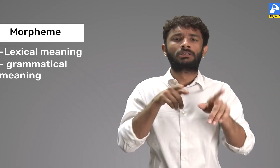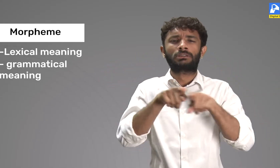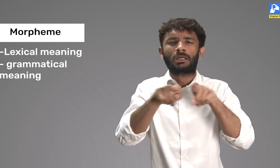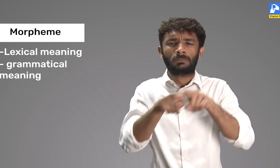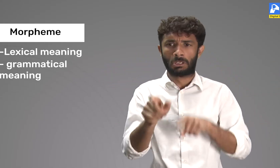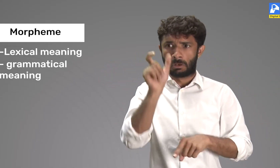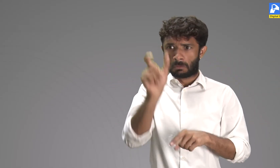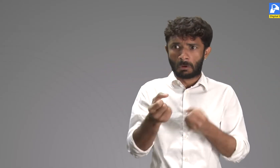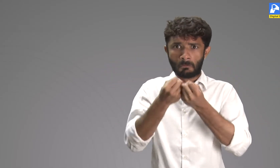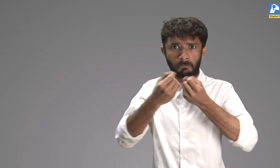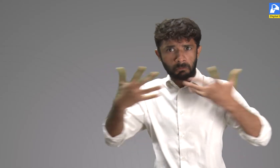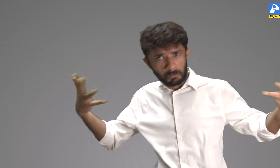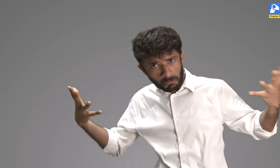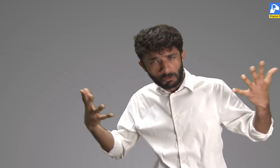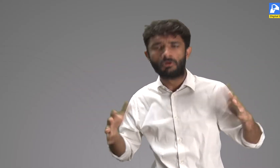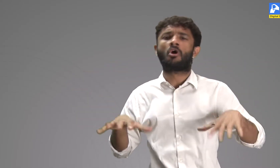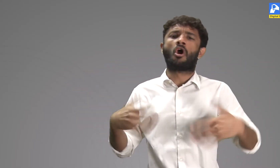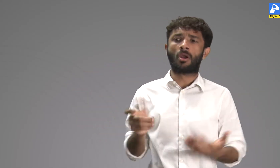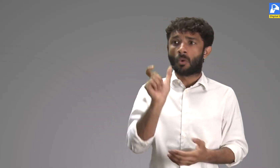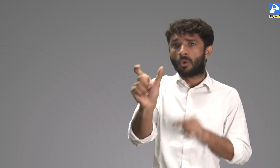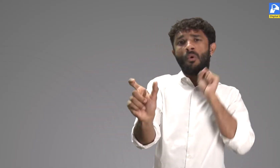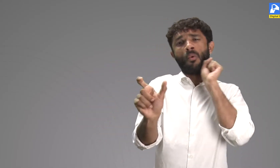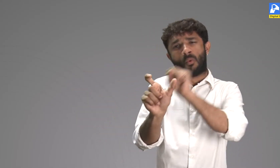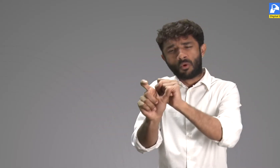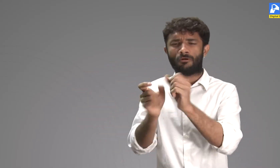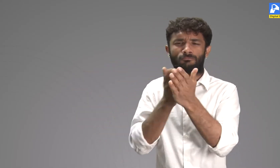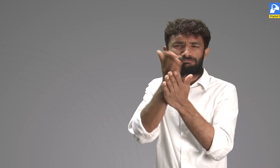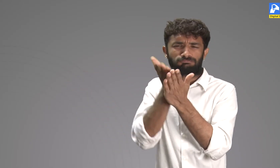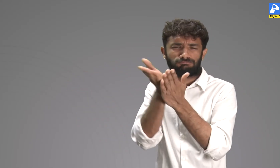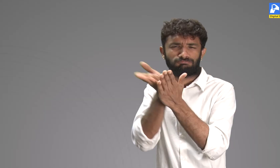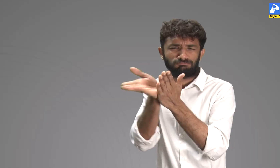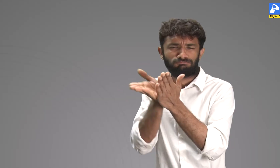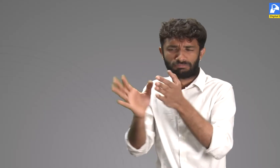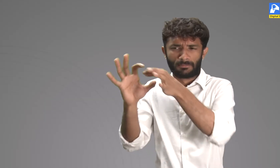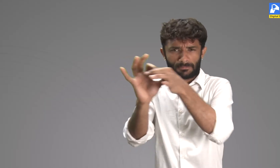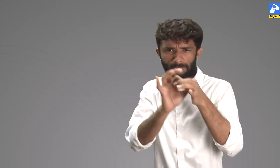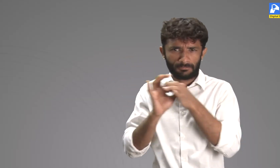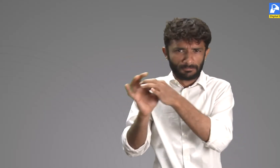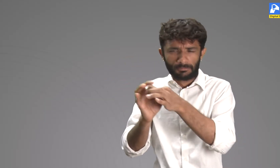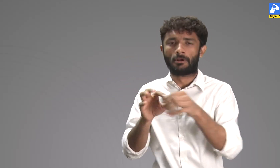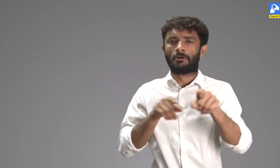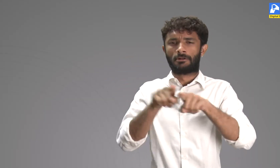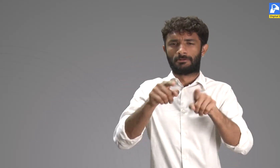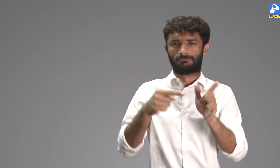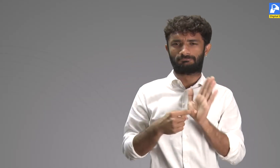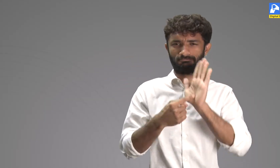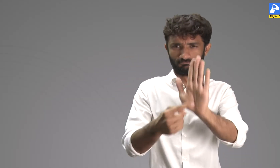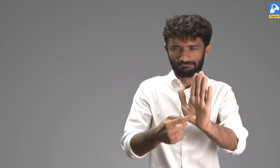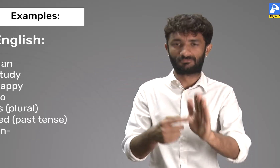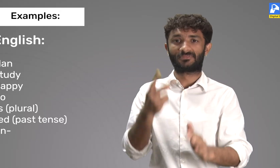These are used to show the plural form or to demonstrate how a single word can be shown in many ways. For example,